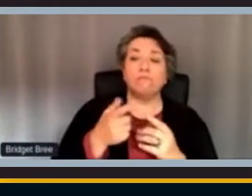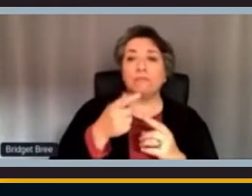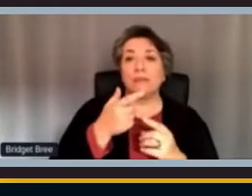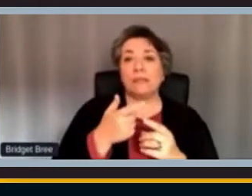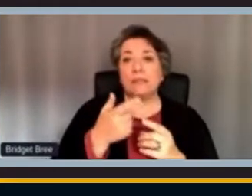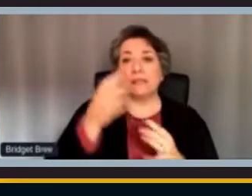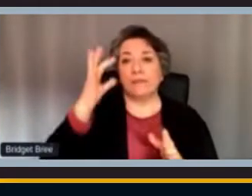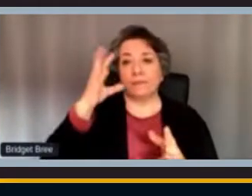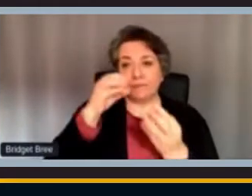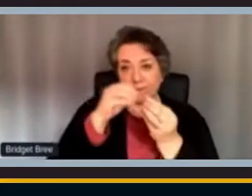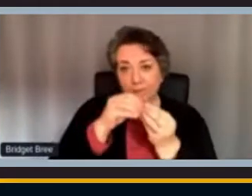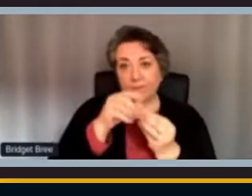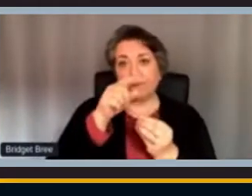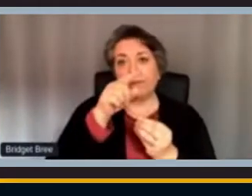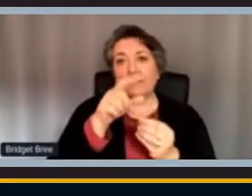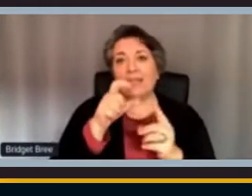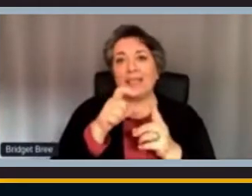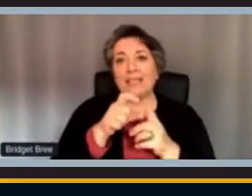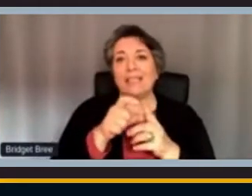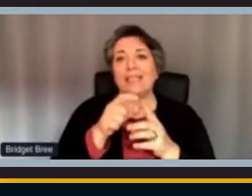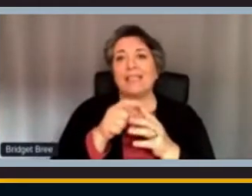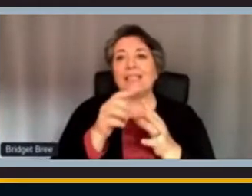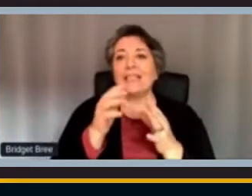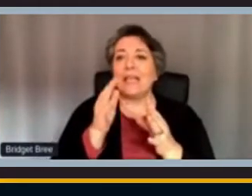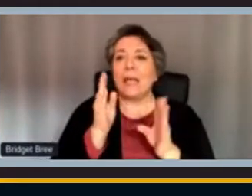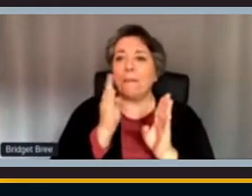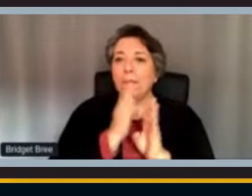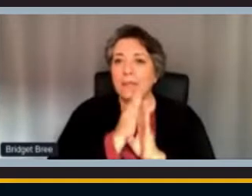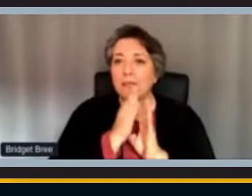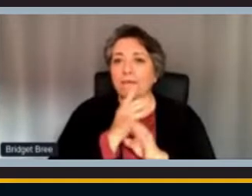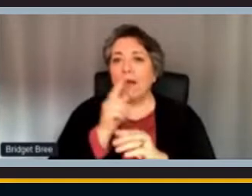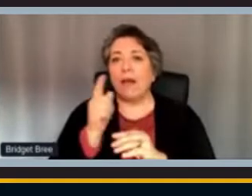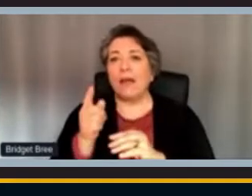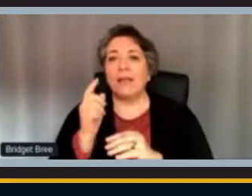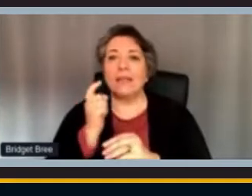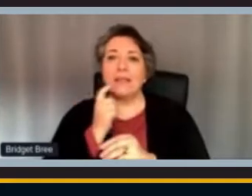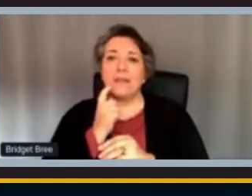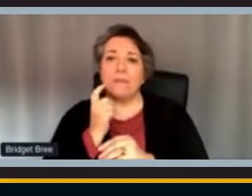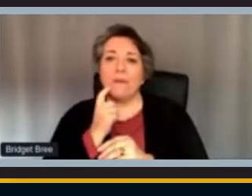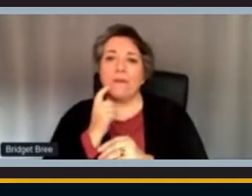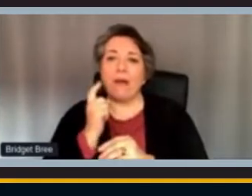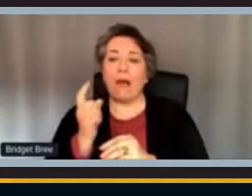simplifying the accessible use of brand colour schemes and amplifying engagement with accessibility.